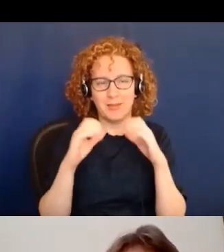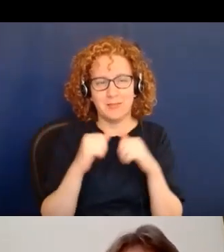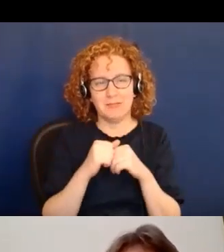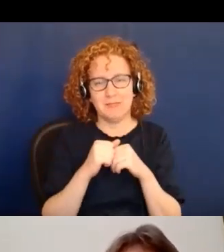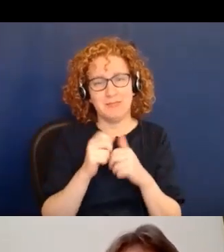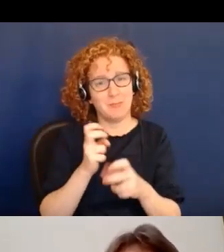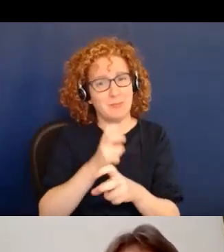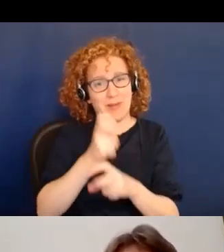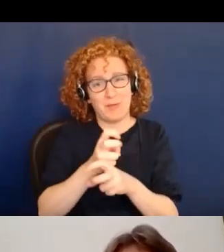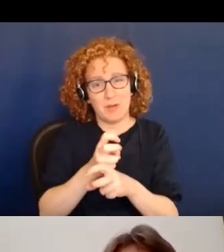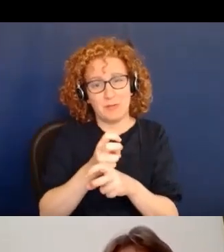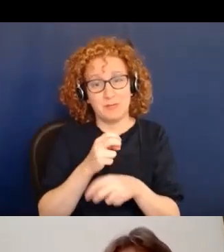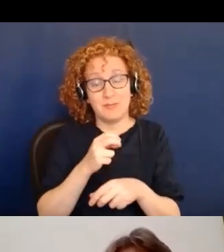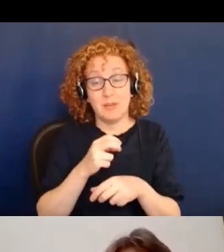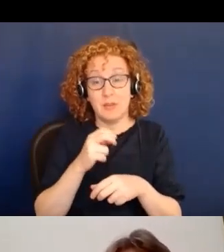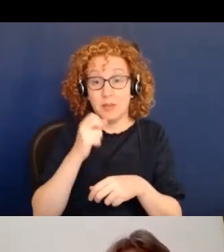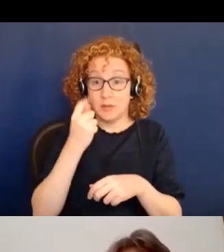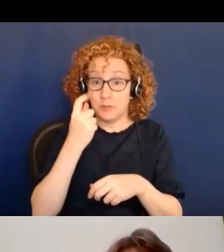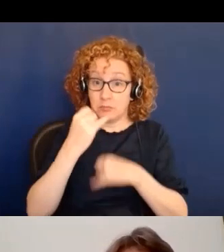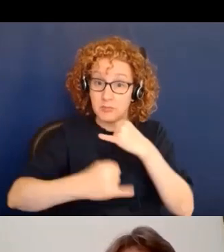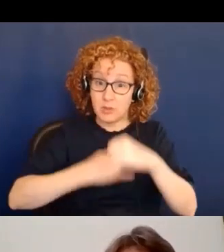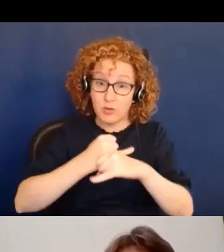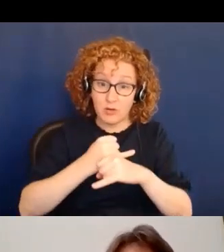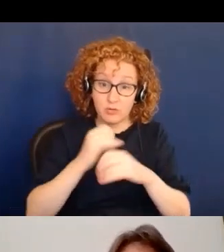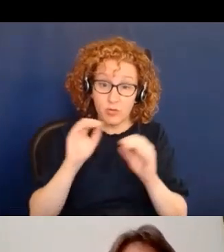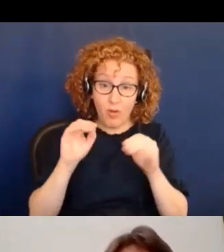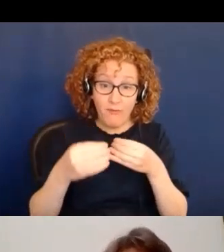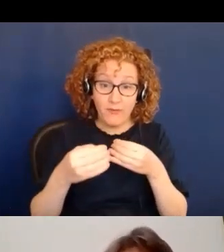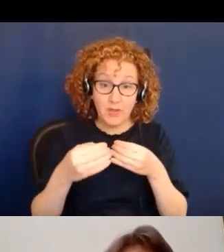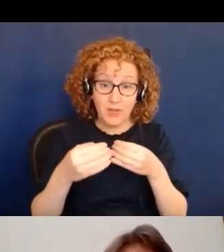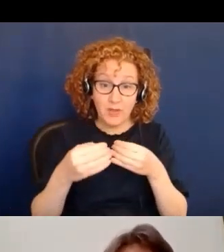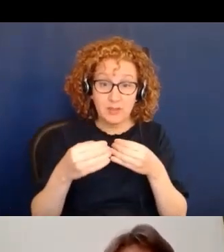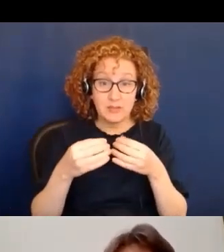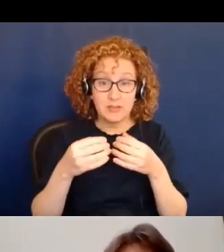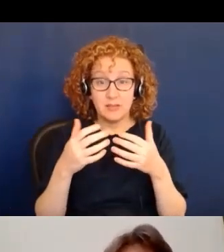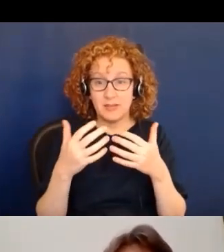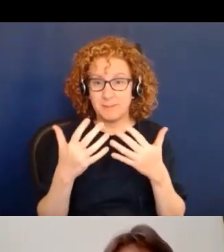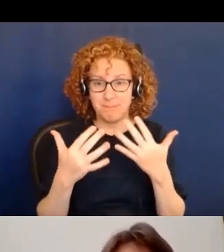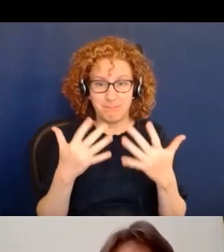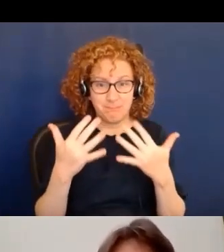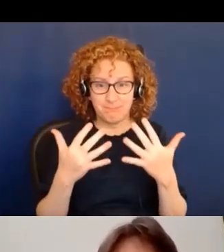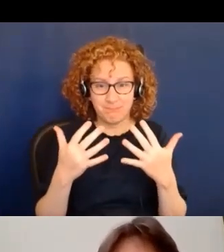the international office is kind of in the crux of all the communications that that are going on